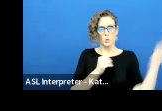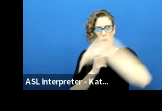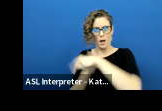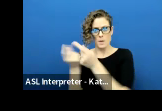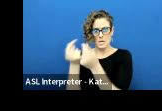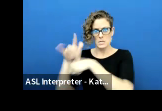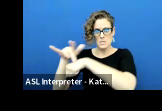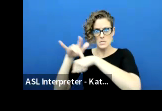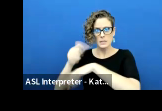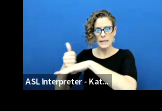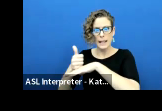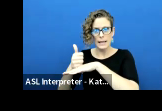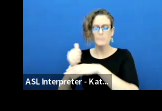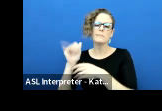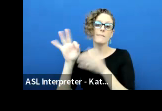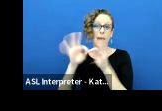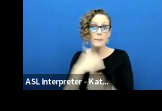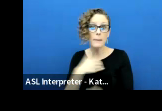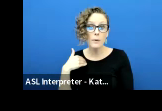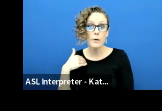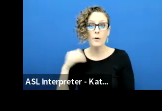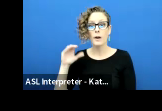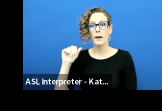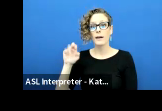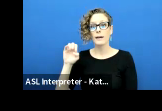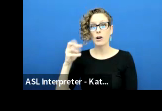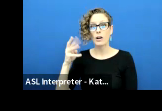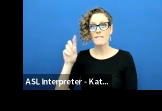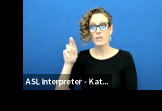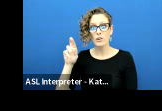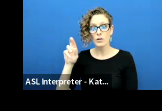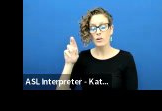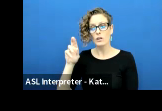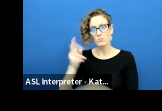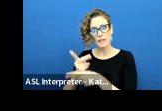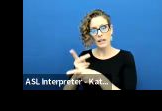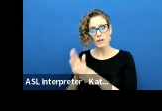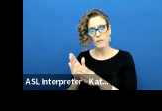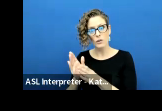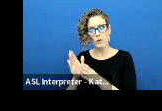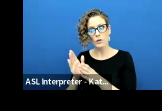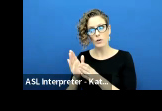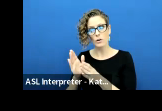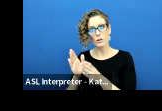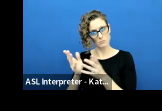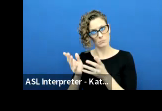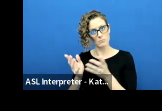a family member or a caregiver who is meant to be you know going on this journey with us uh we need